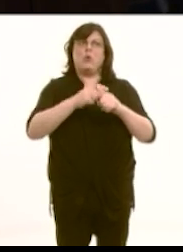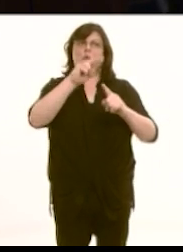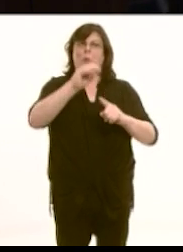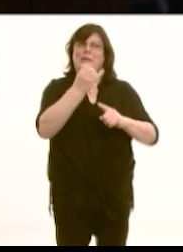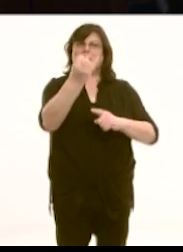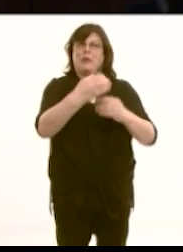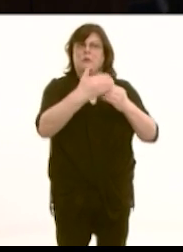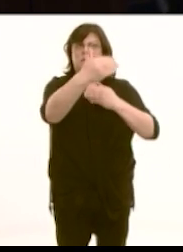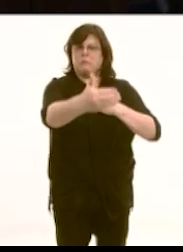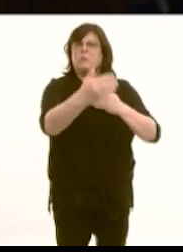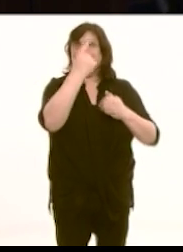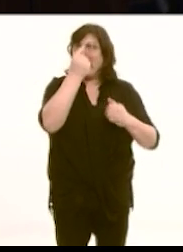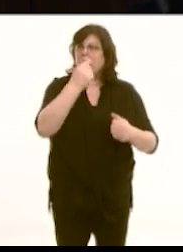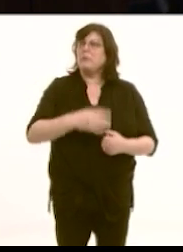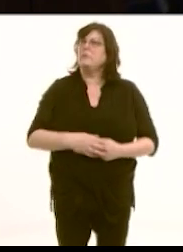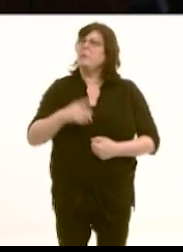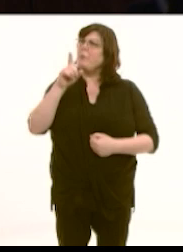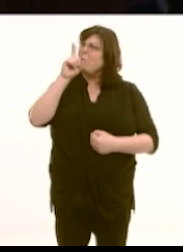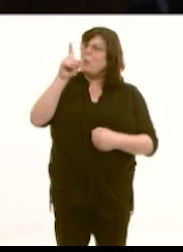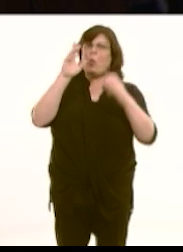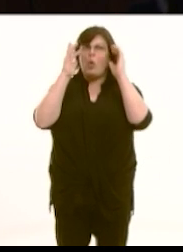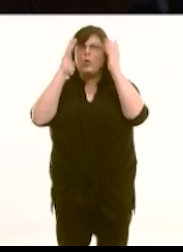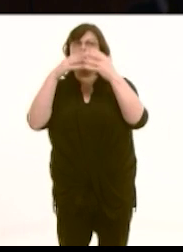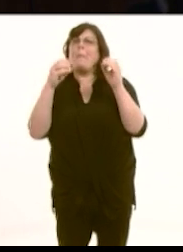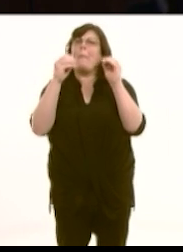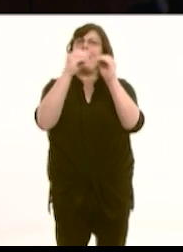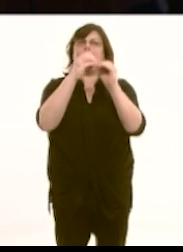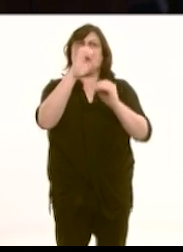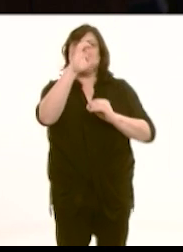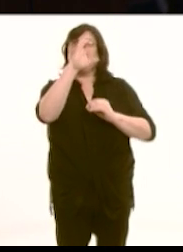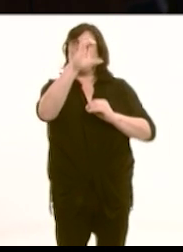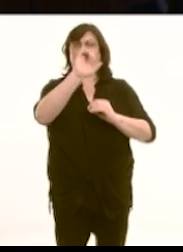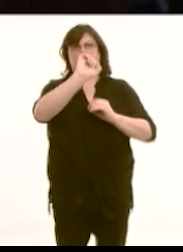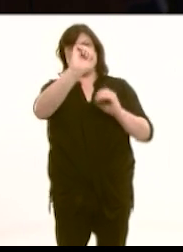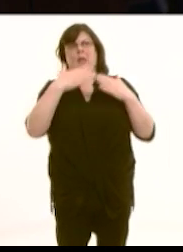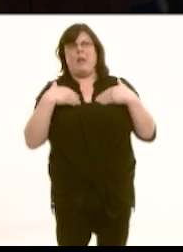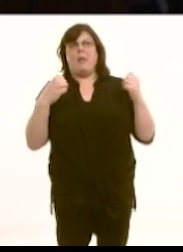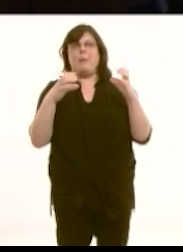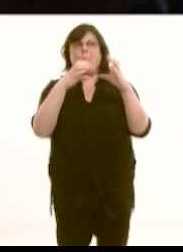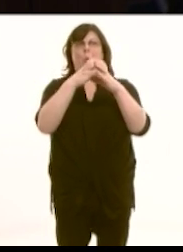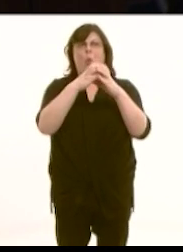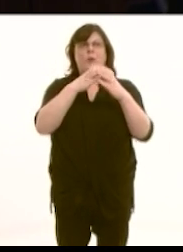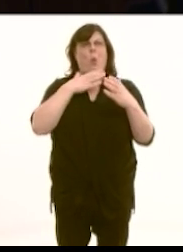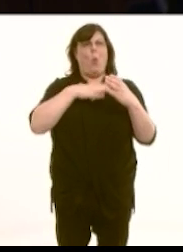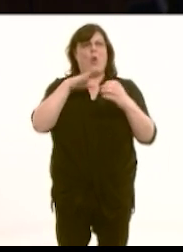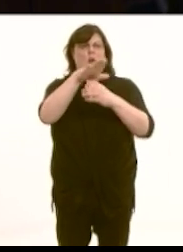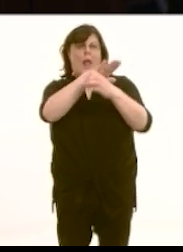that the Betsi Cadwaladr health board has asked for local variation with hospitals in